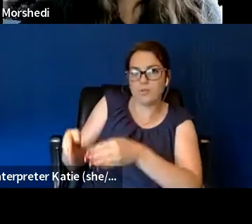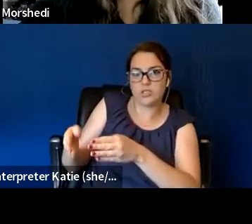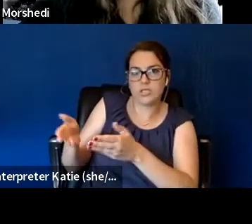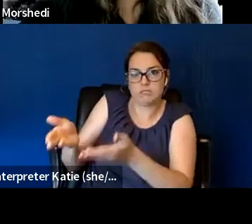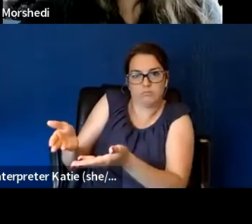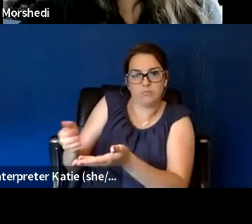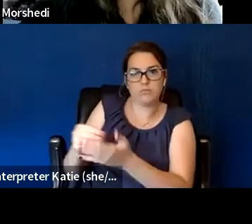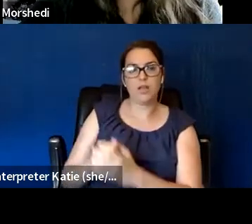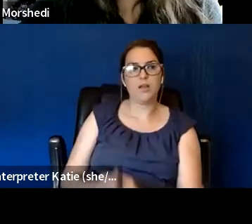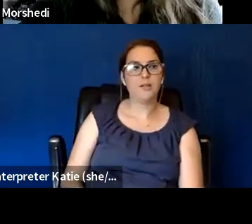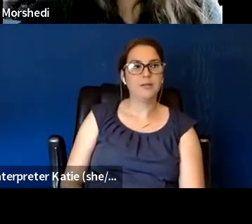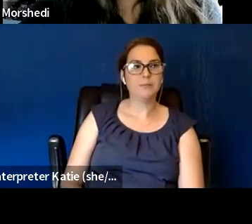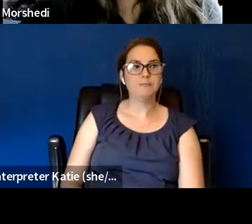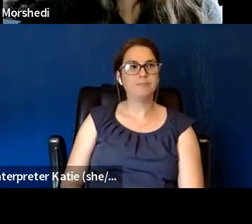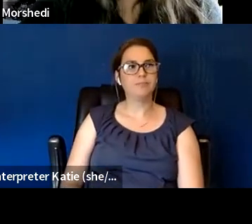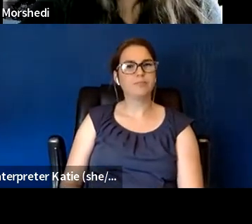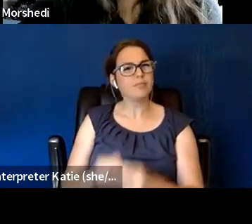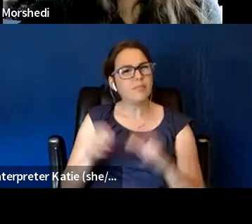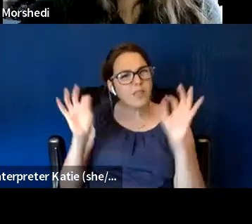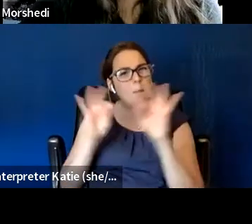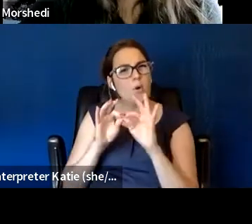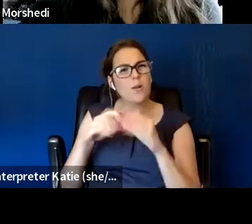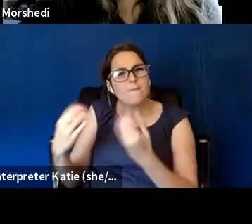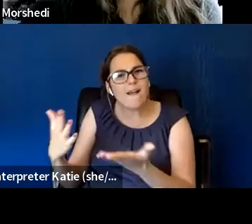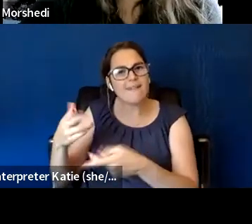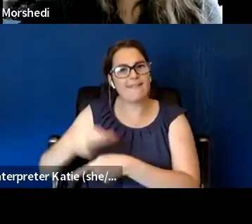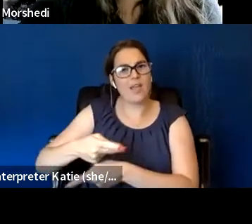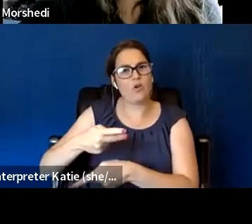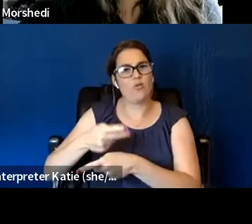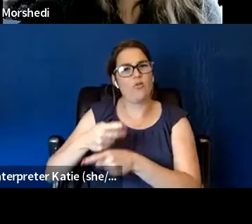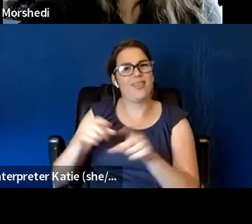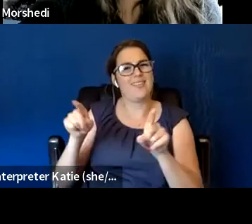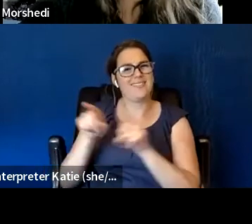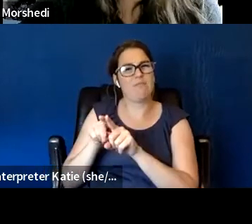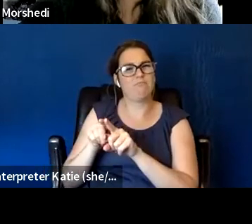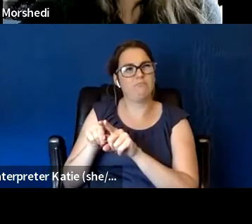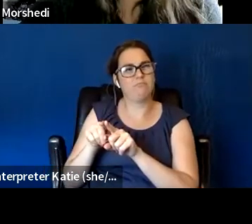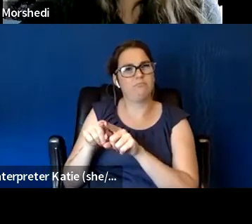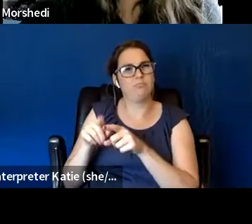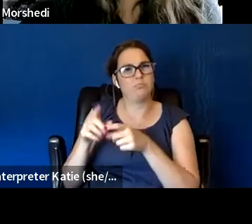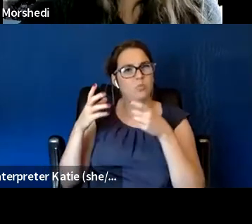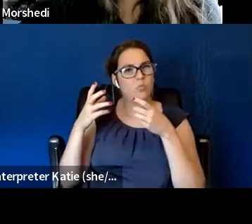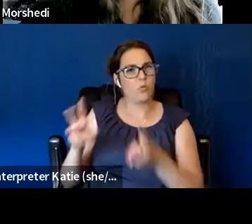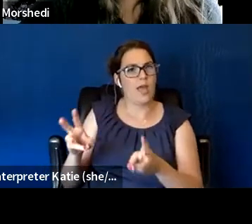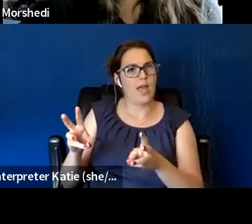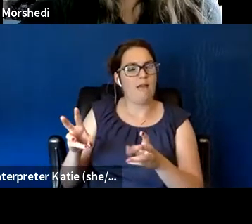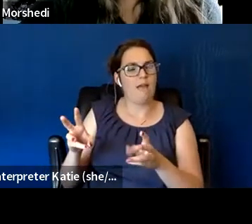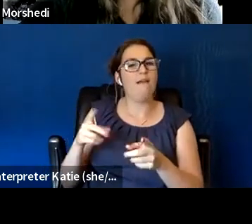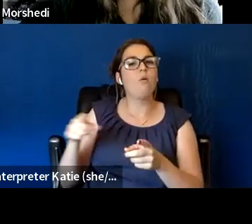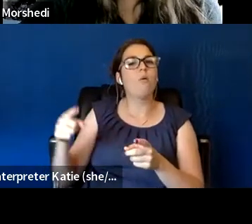but we have to provide care in that same way. So you think it's raining out so